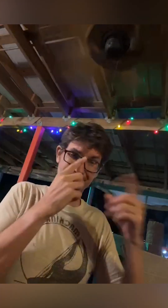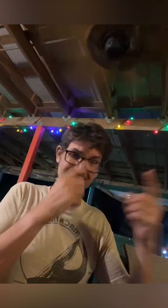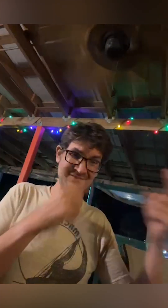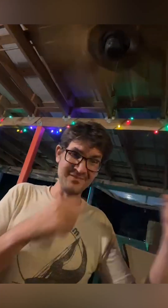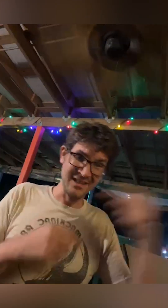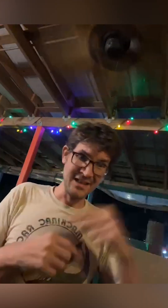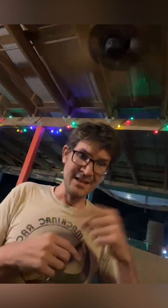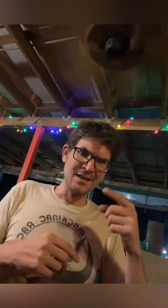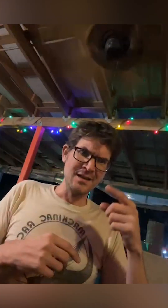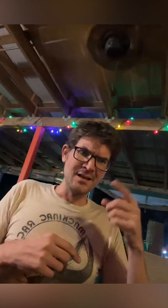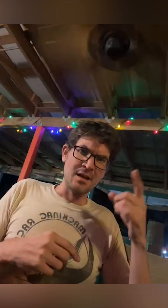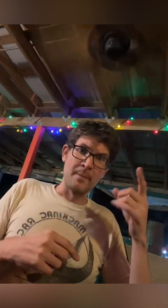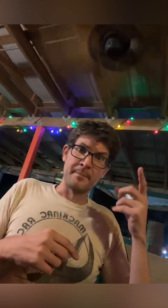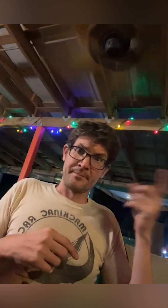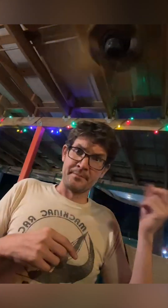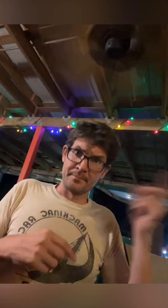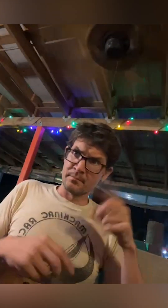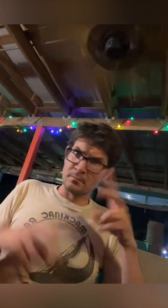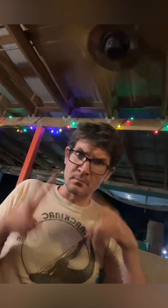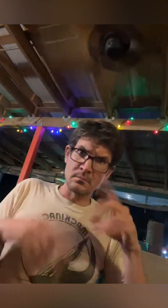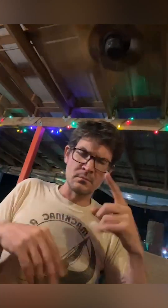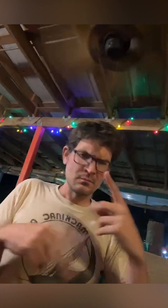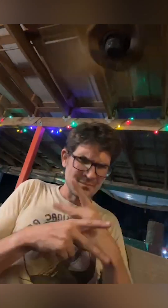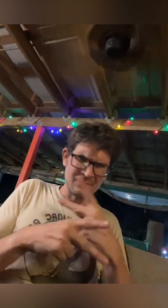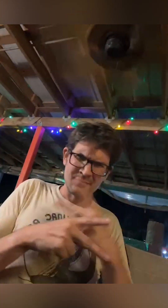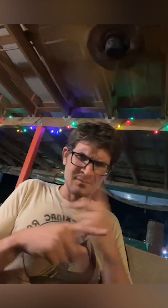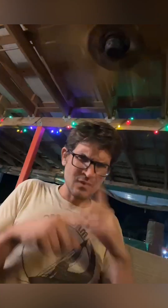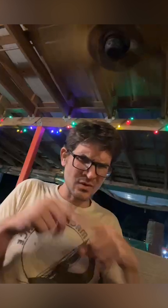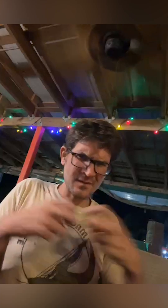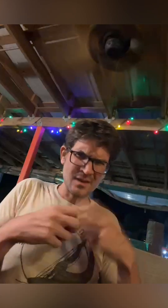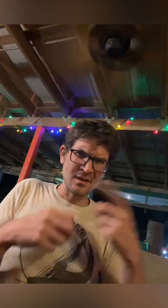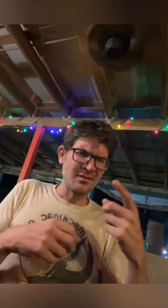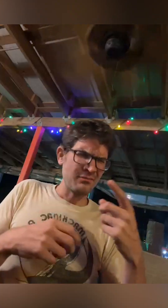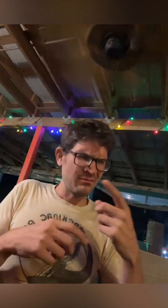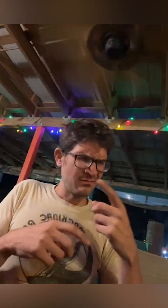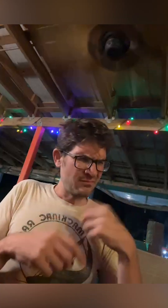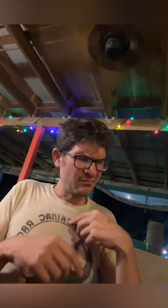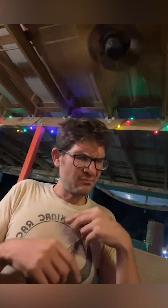He came over and took a look at the whole electrical system.